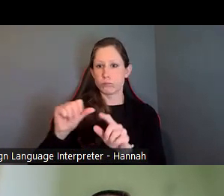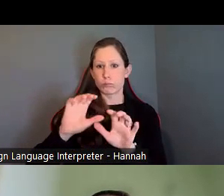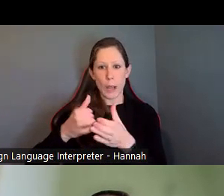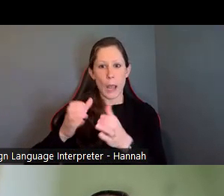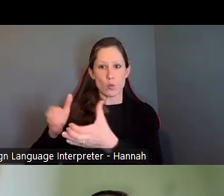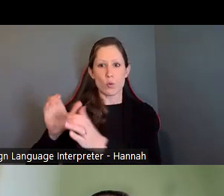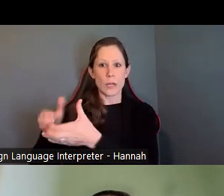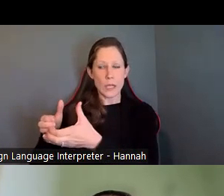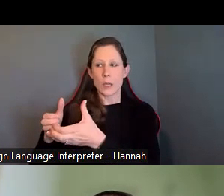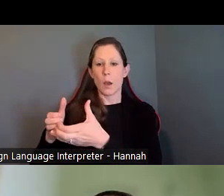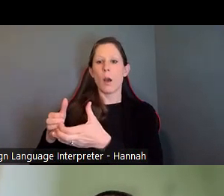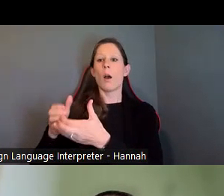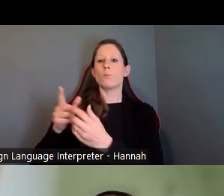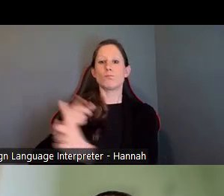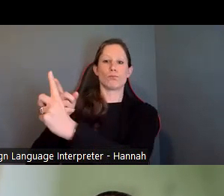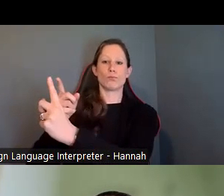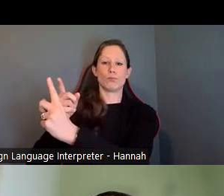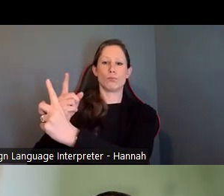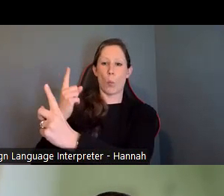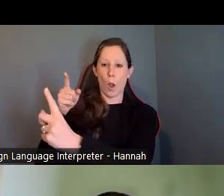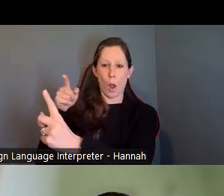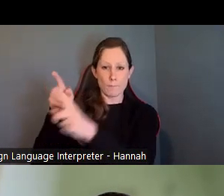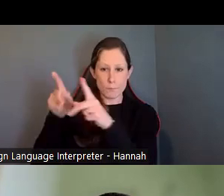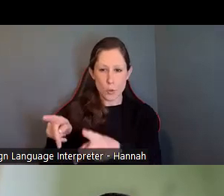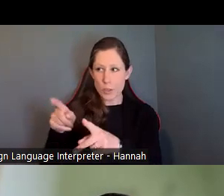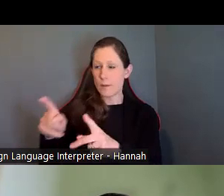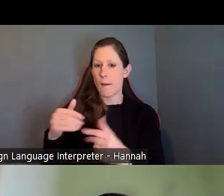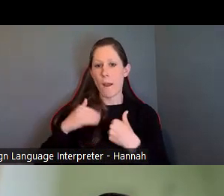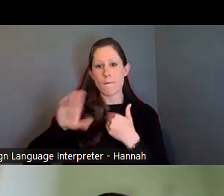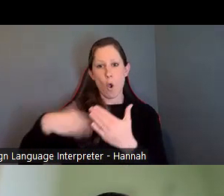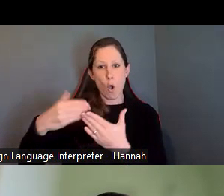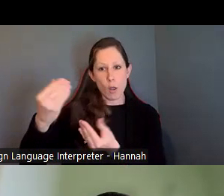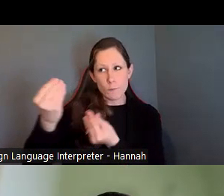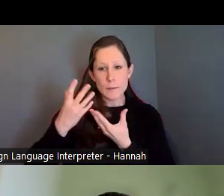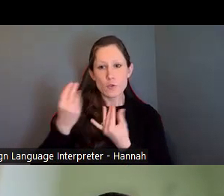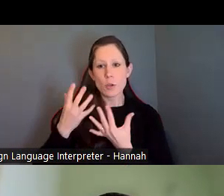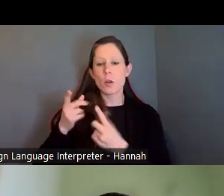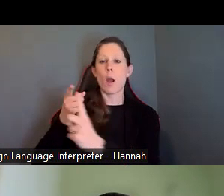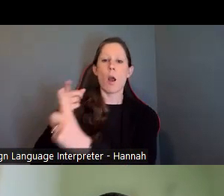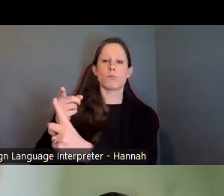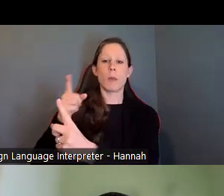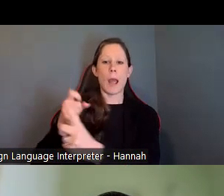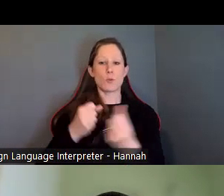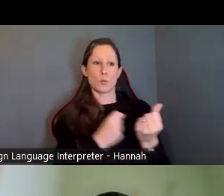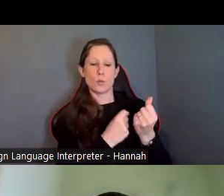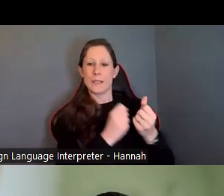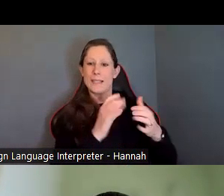We are going to the one person to get the information and make them speak for an entire group of thousands of people.